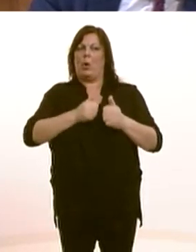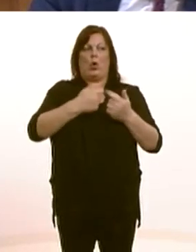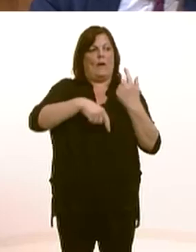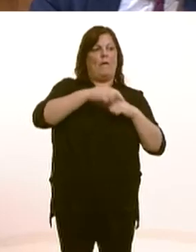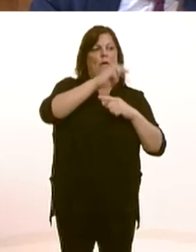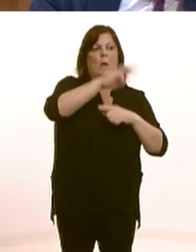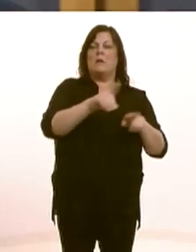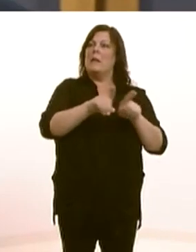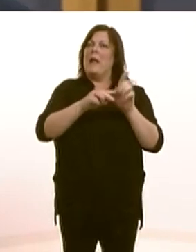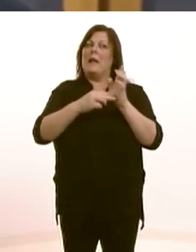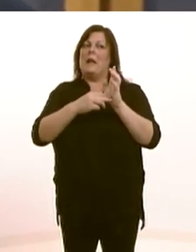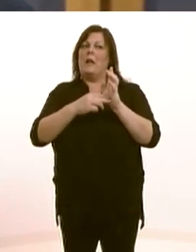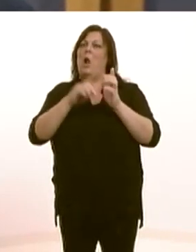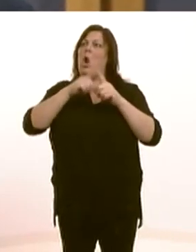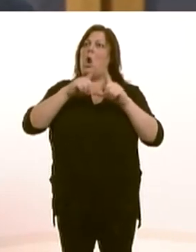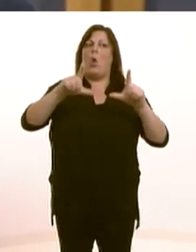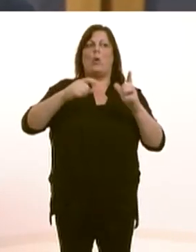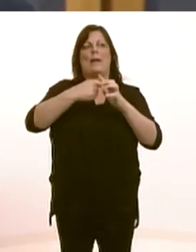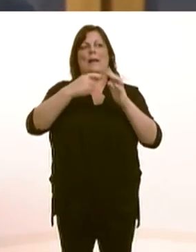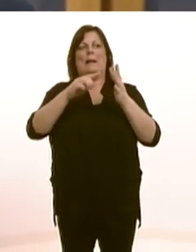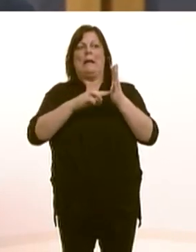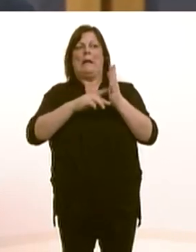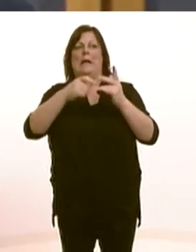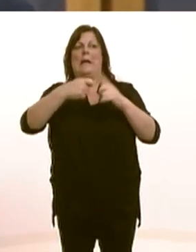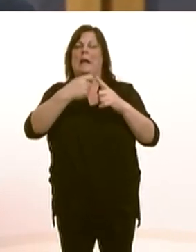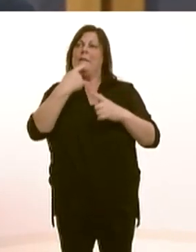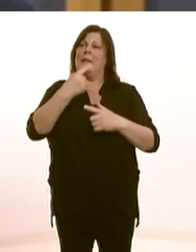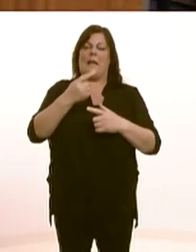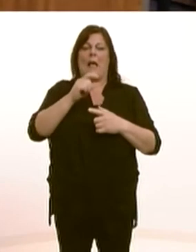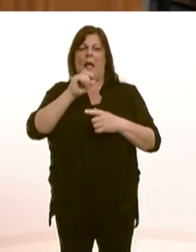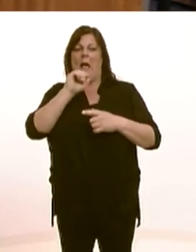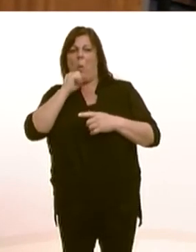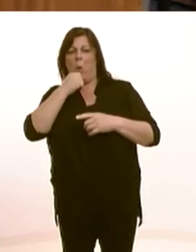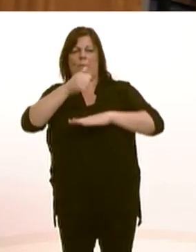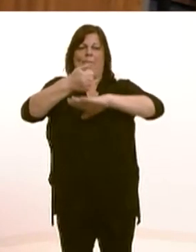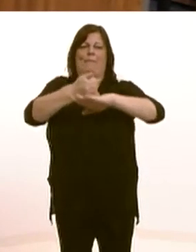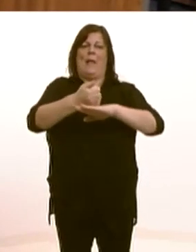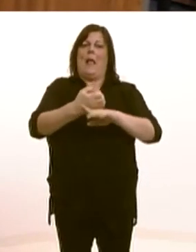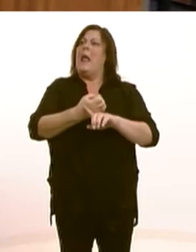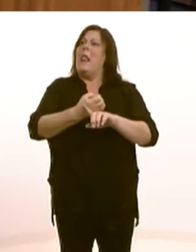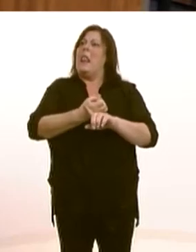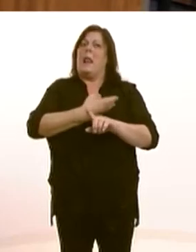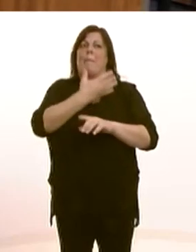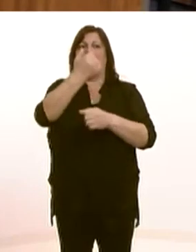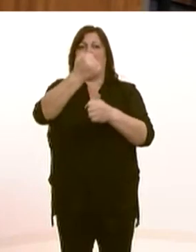very doubtful weíll see another Labour Government again in his lifetime? Carwyn Jones: Well, two things I have to say to the leader of UKIP: firstly, it seems that